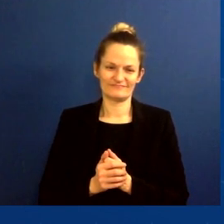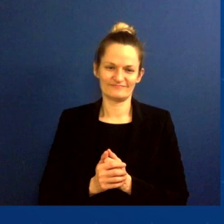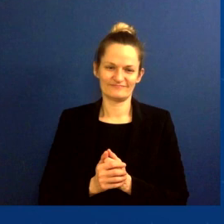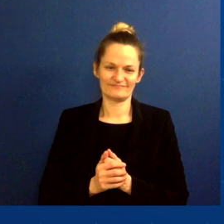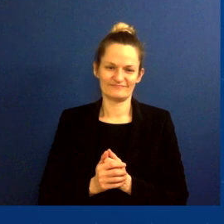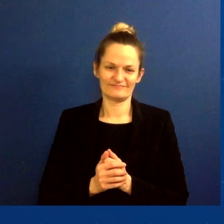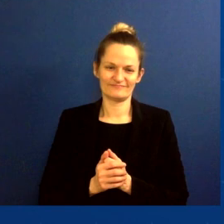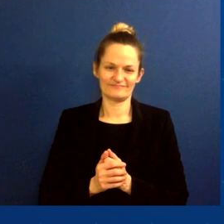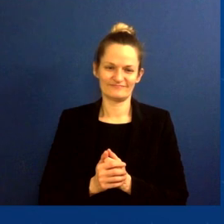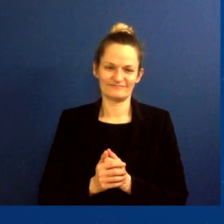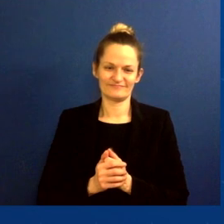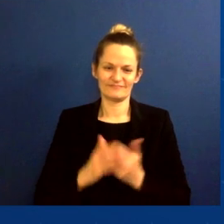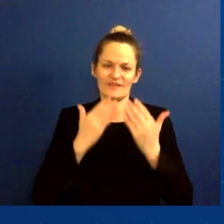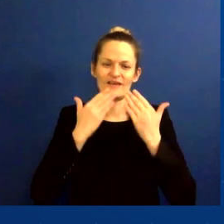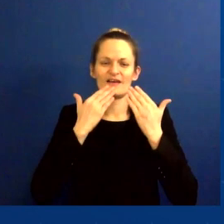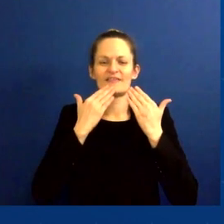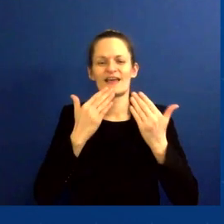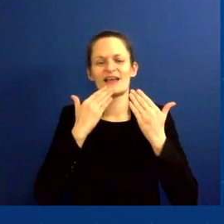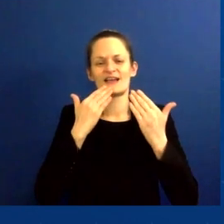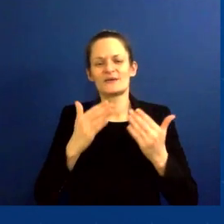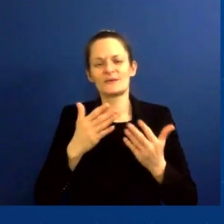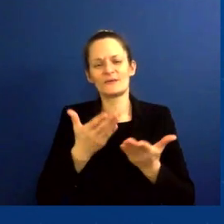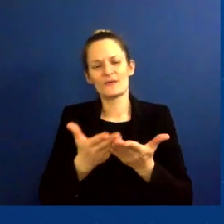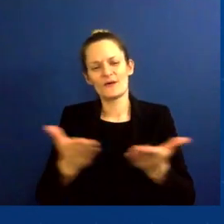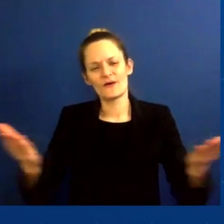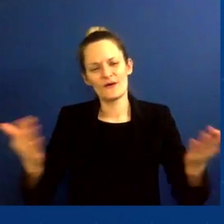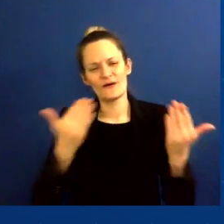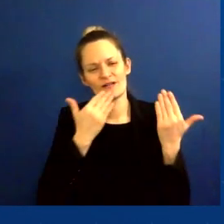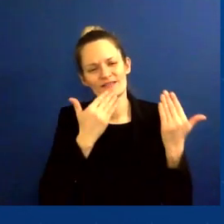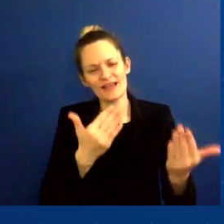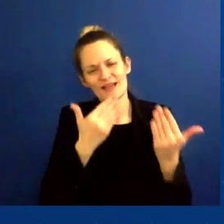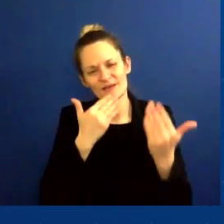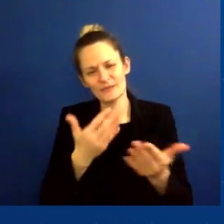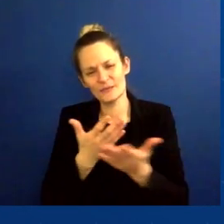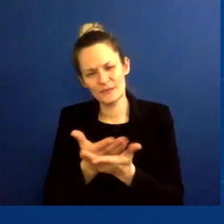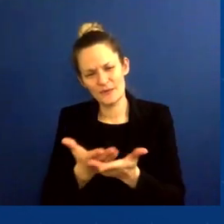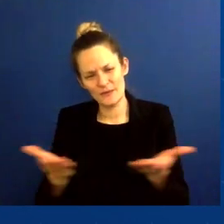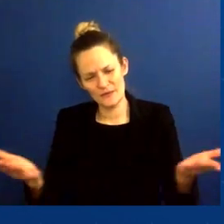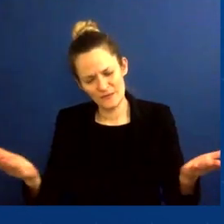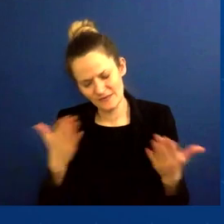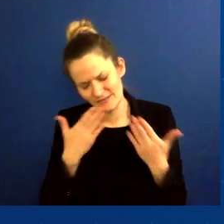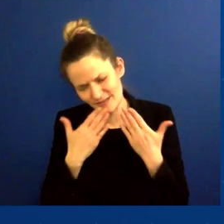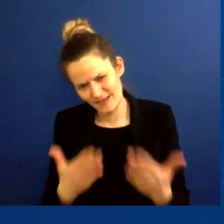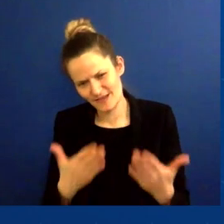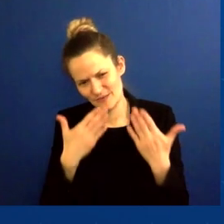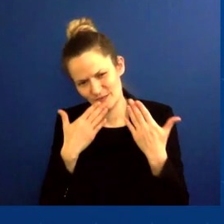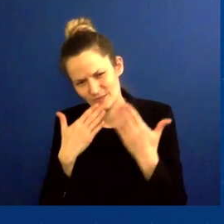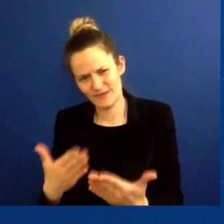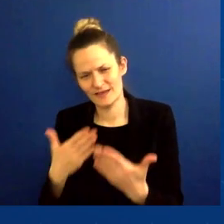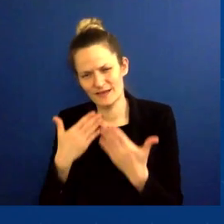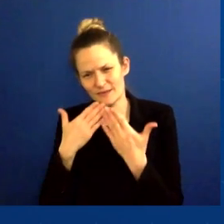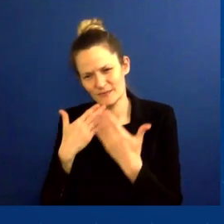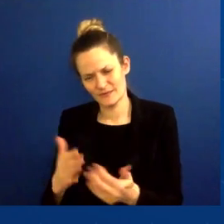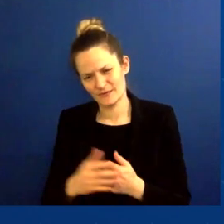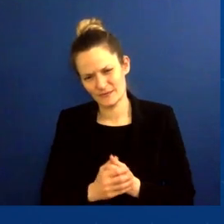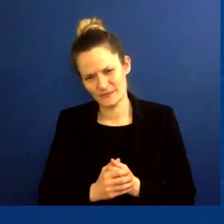Thank you, thank you, thank you.